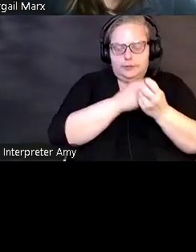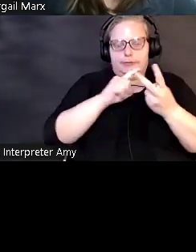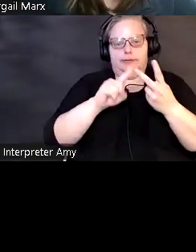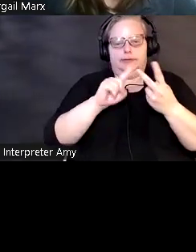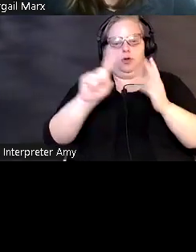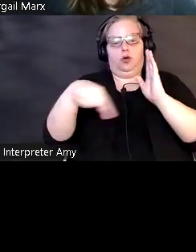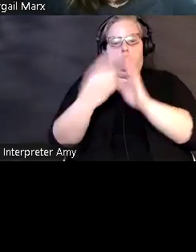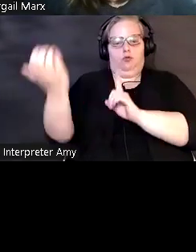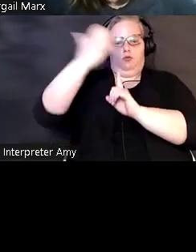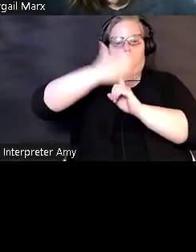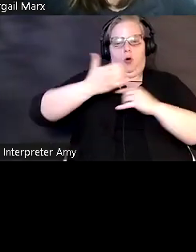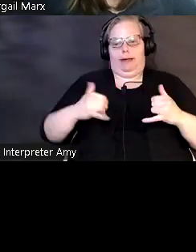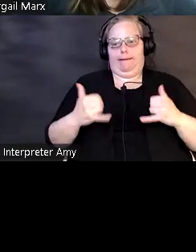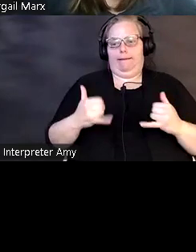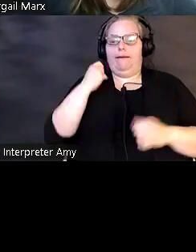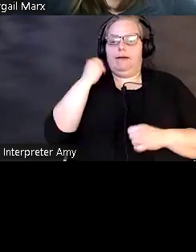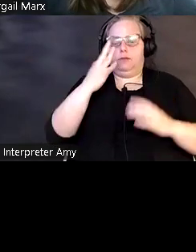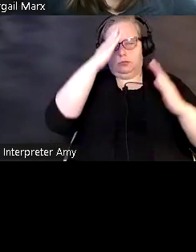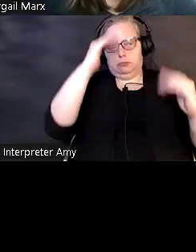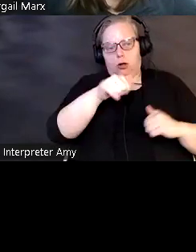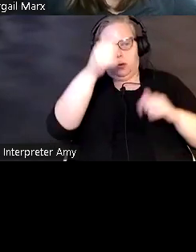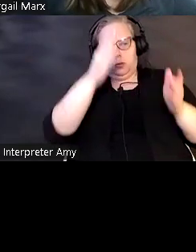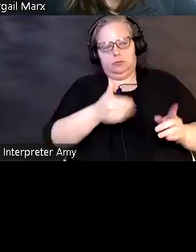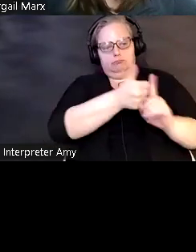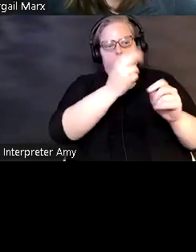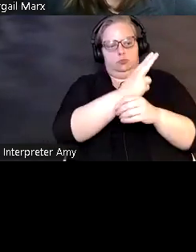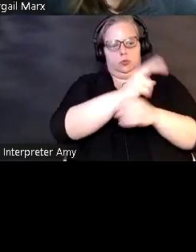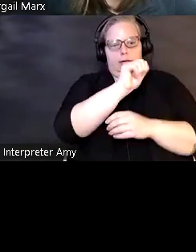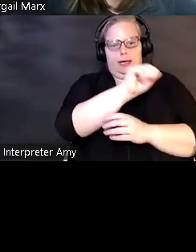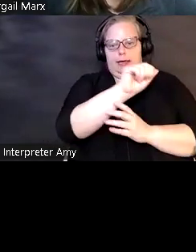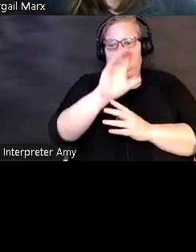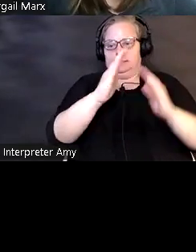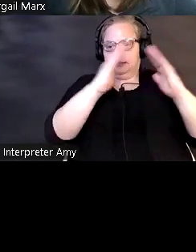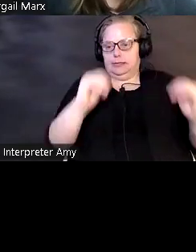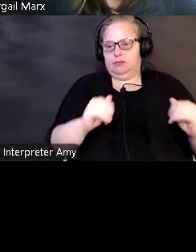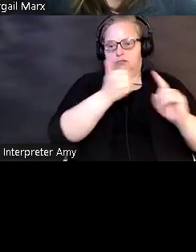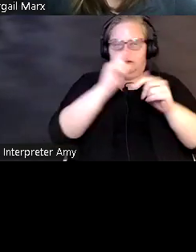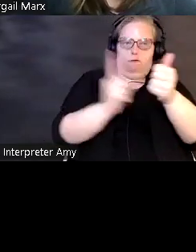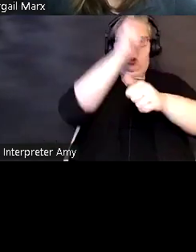So if you are expecting the person to use an AAC system that they've never used before,